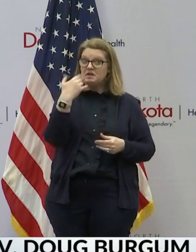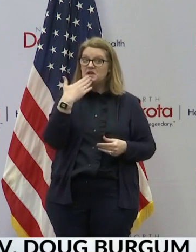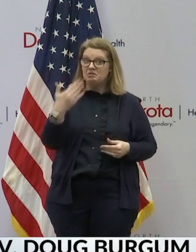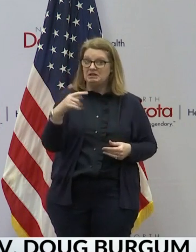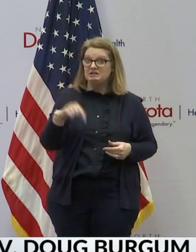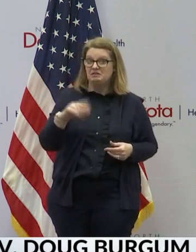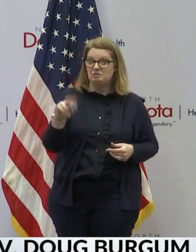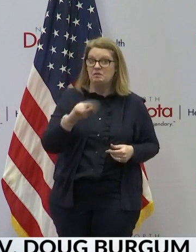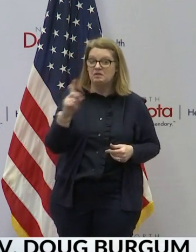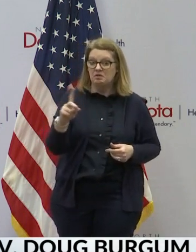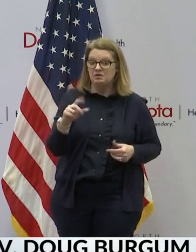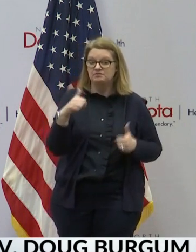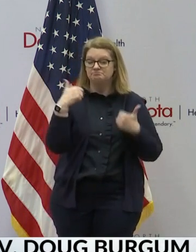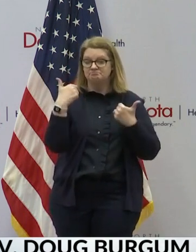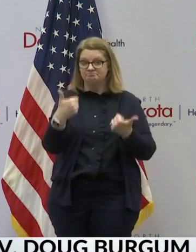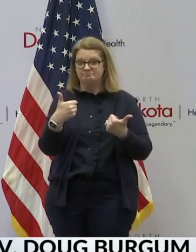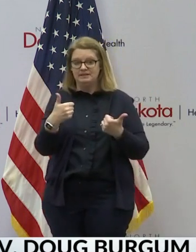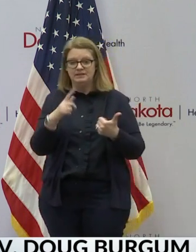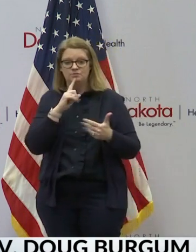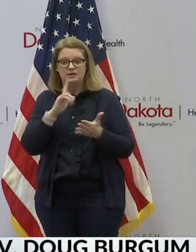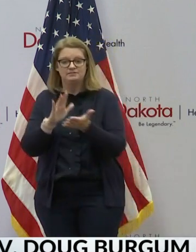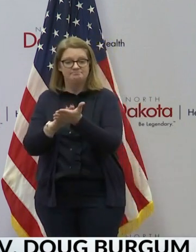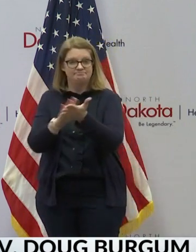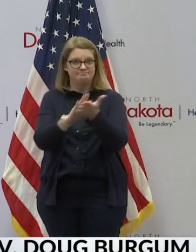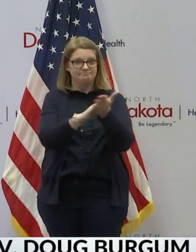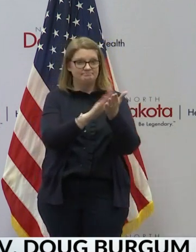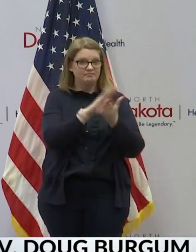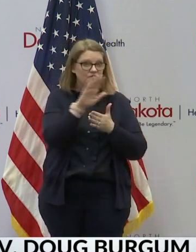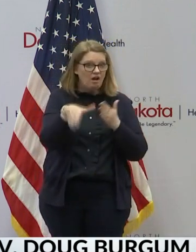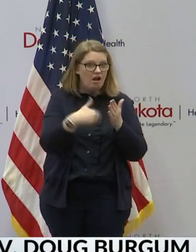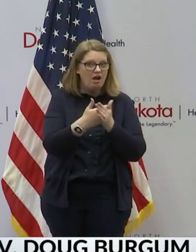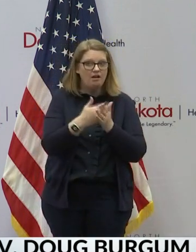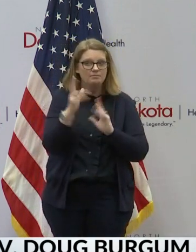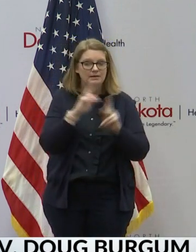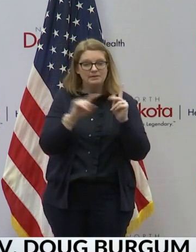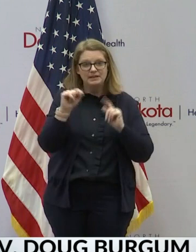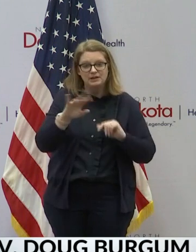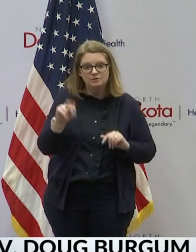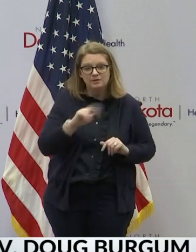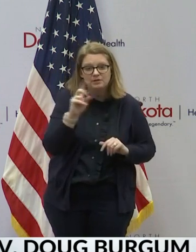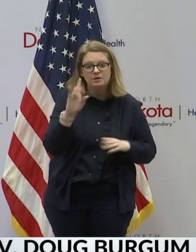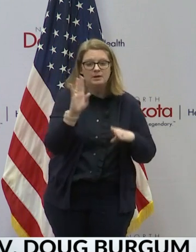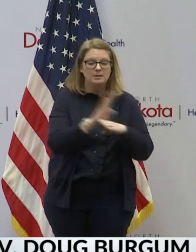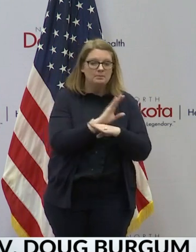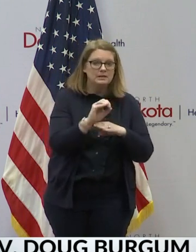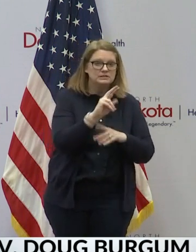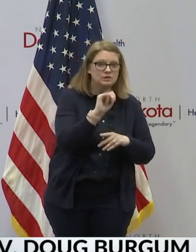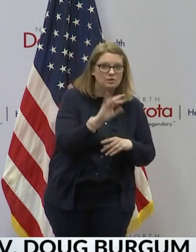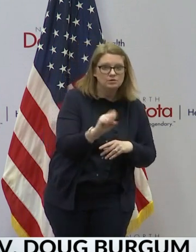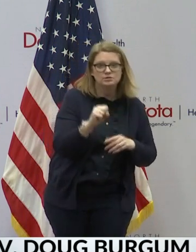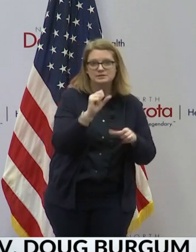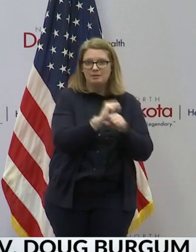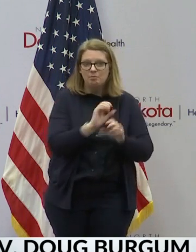SATURDAY, SUNDAY AND TODAY WEIGHS KICK OFF TODAY'S PRESIDENT -- TODAY'S AS WE KICK